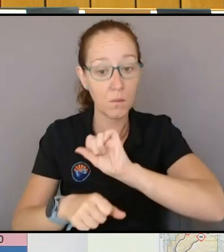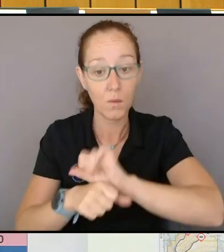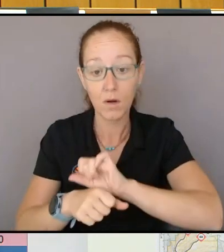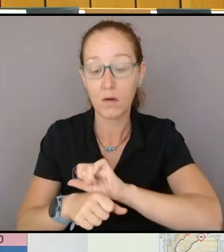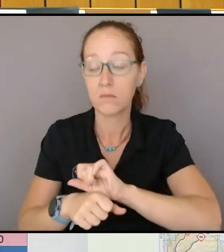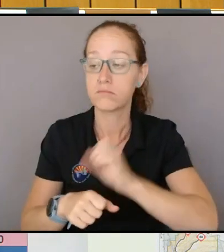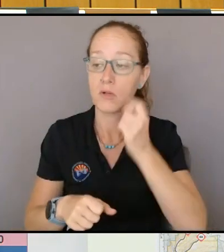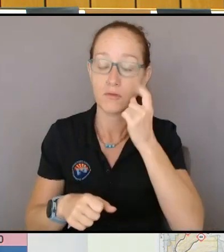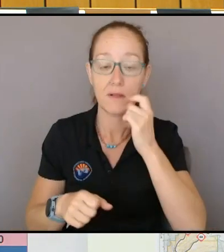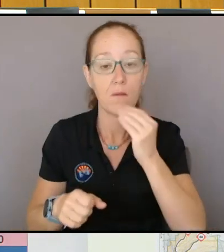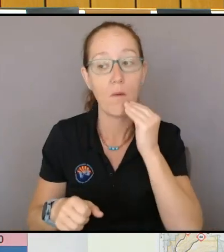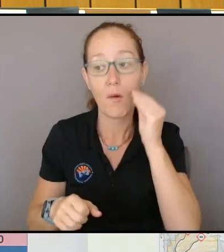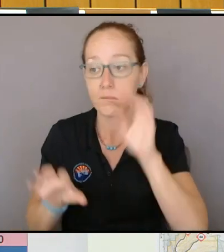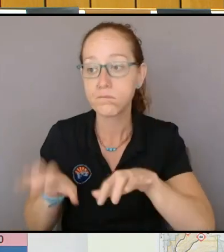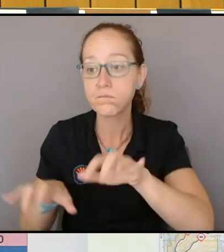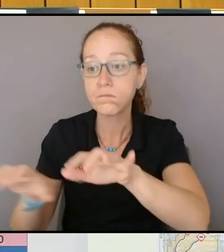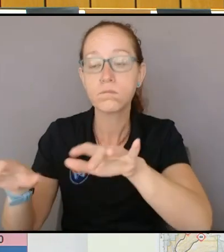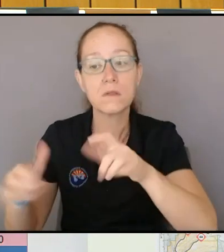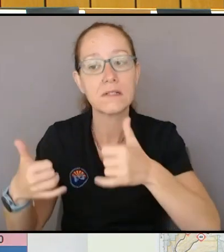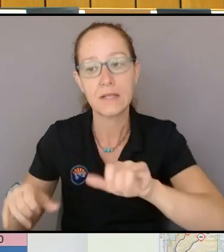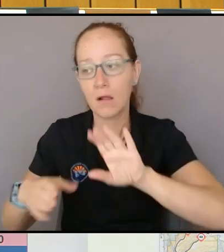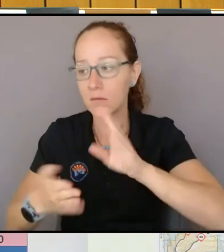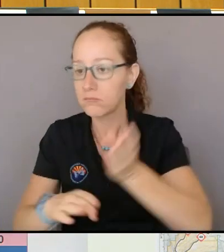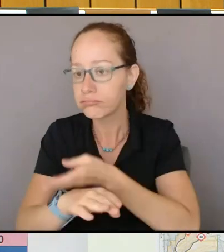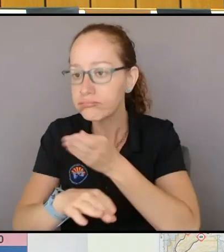Angostura, Tres Ritos, Las Mochas and they're continuing